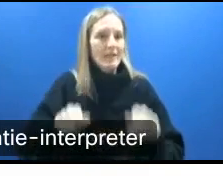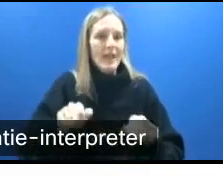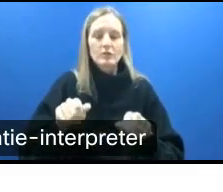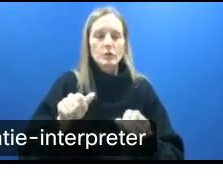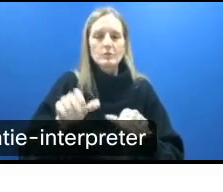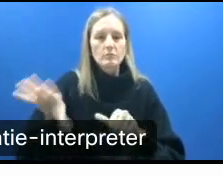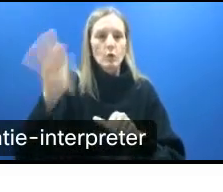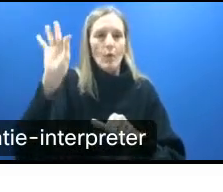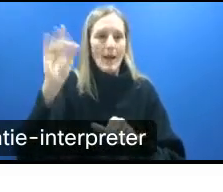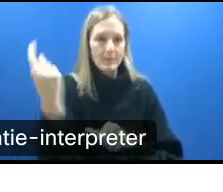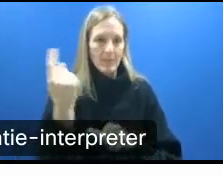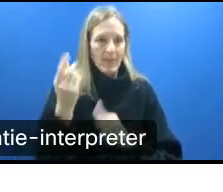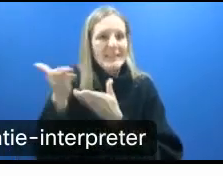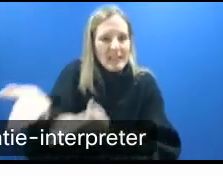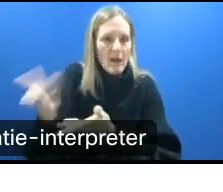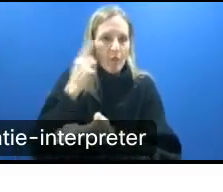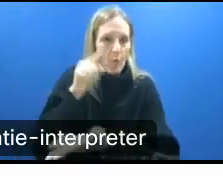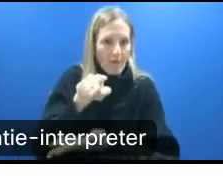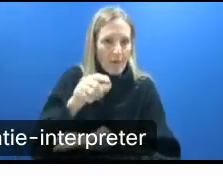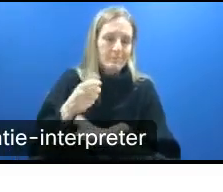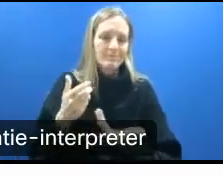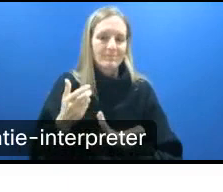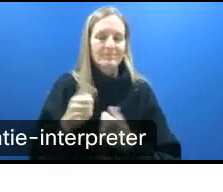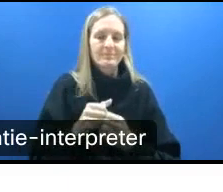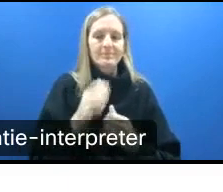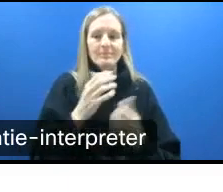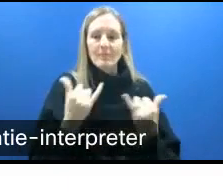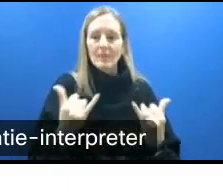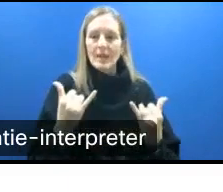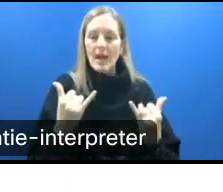In terms of equipment and infrastructure.